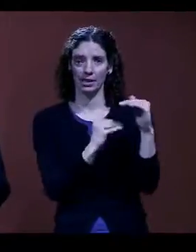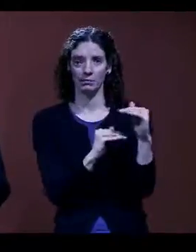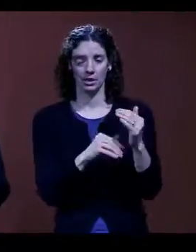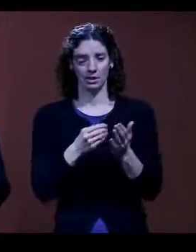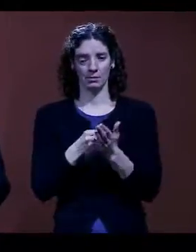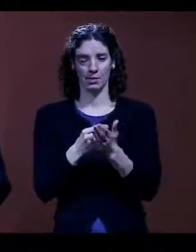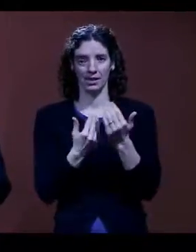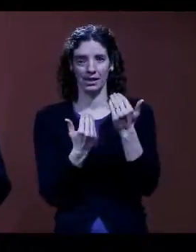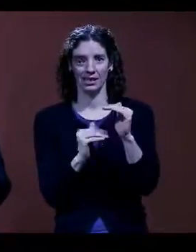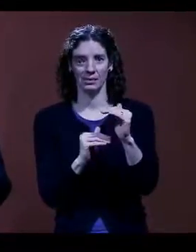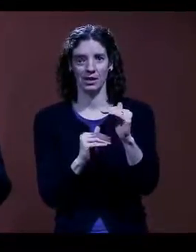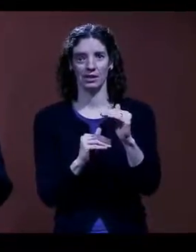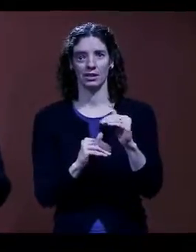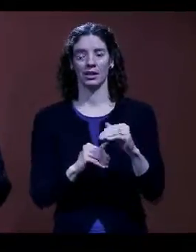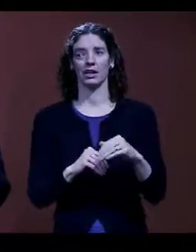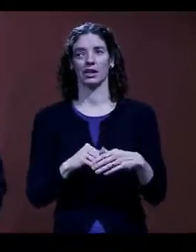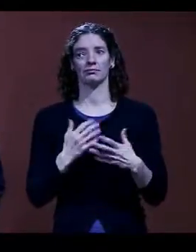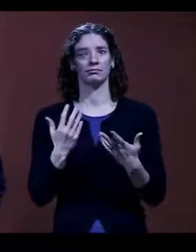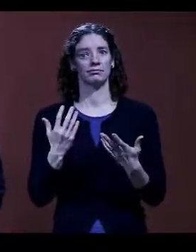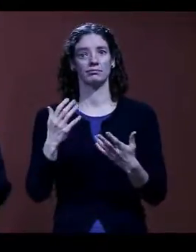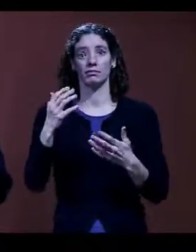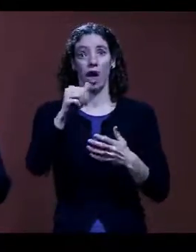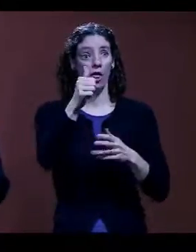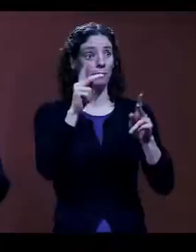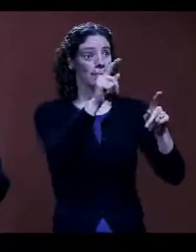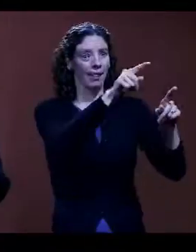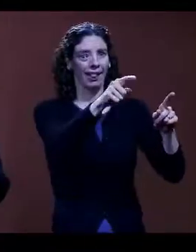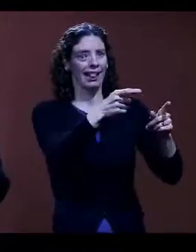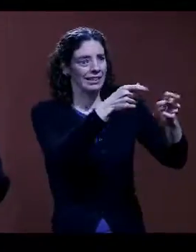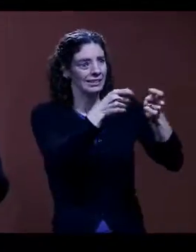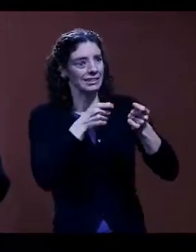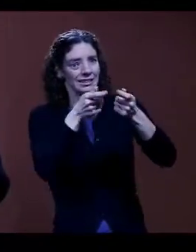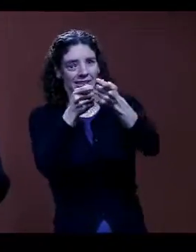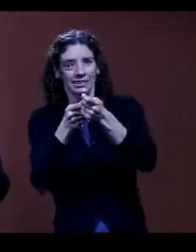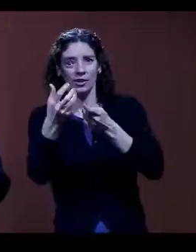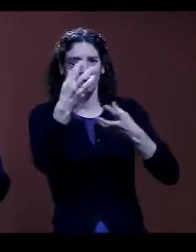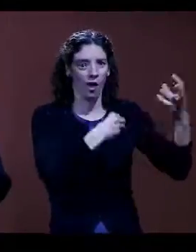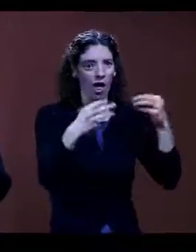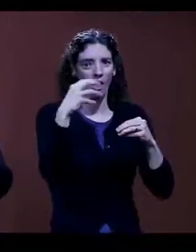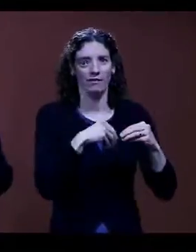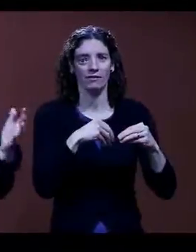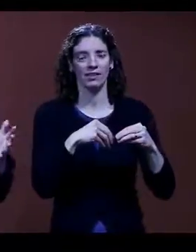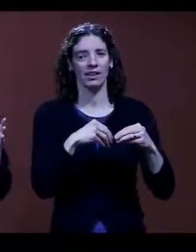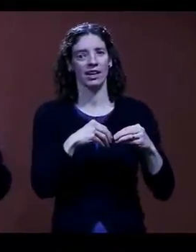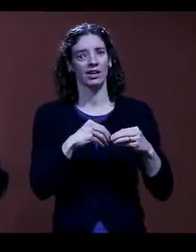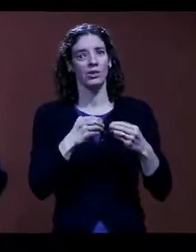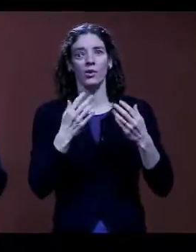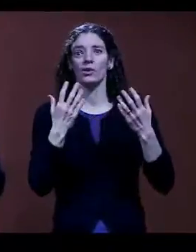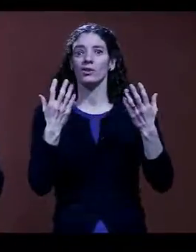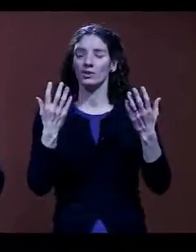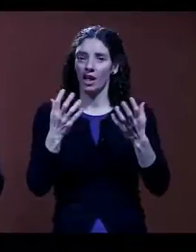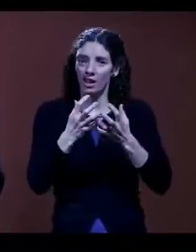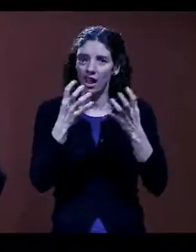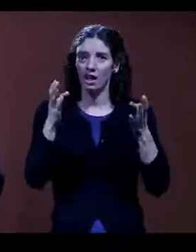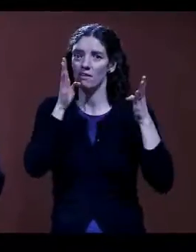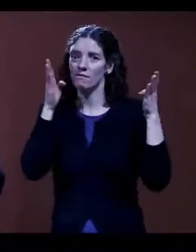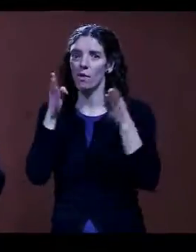and involvement from others. There's a lot of focus on other educational initiatives,